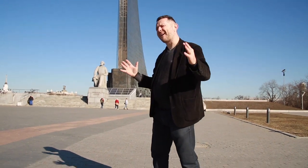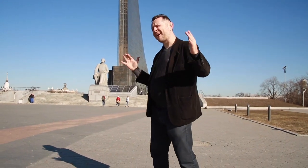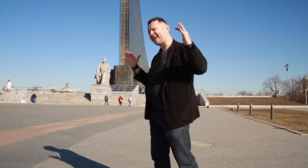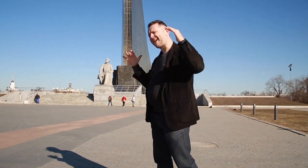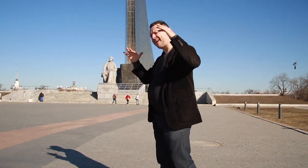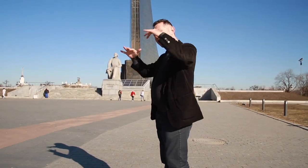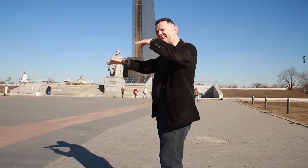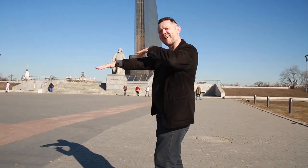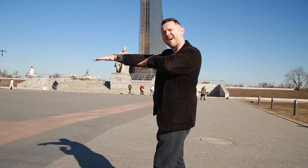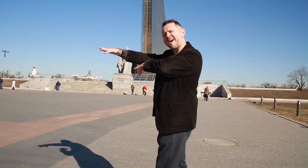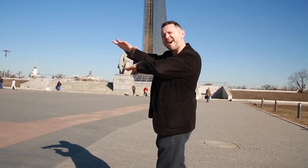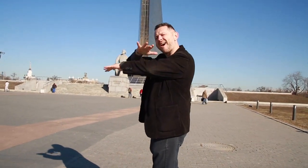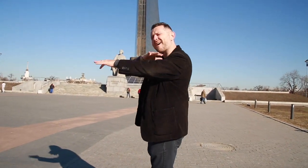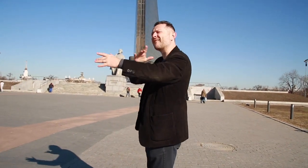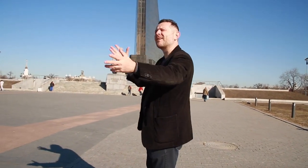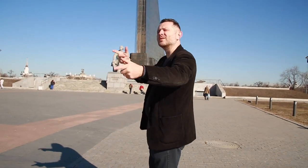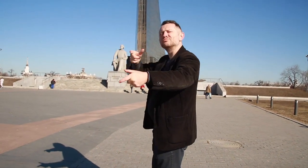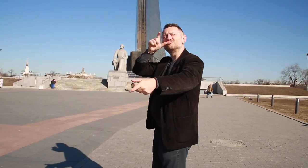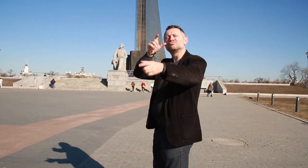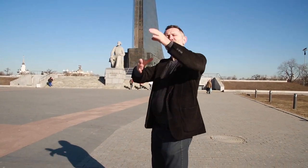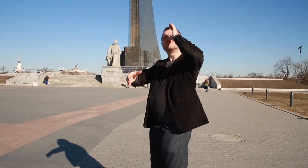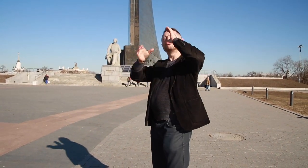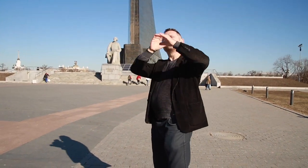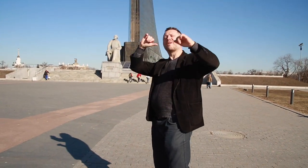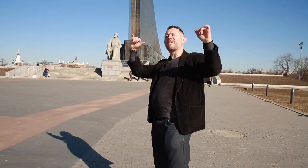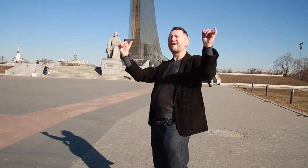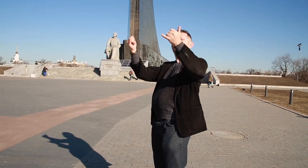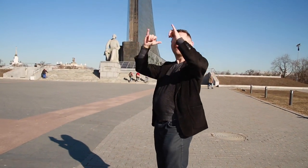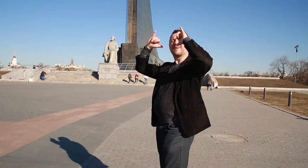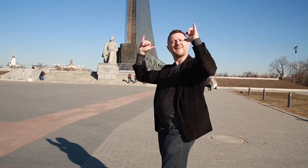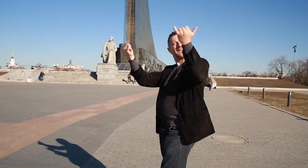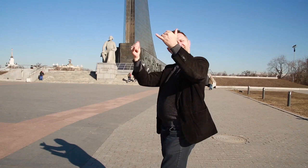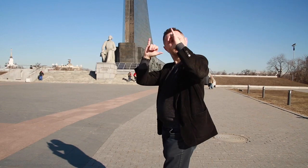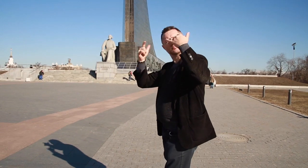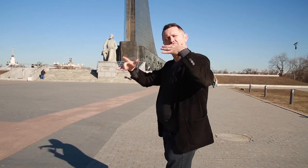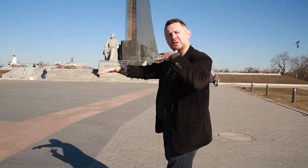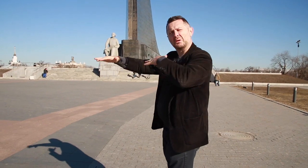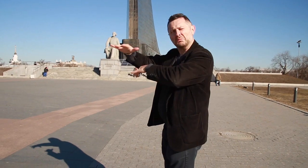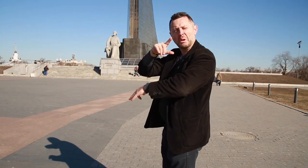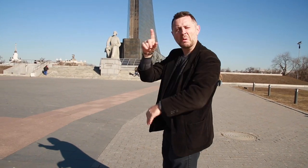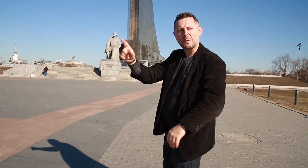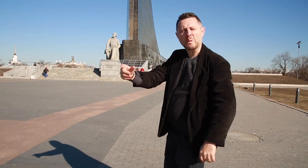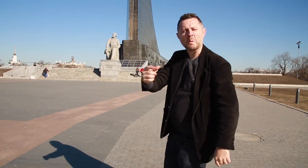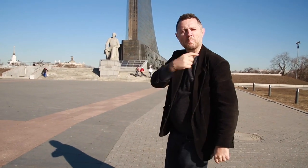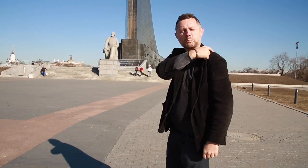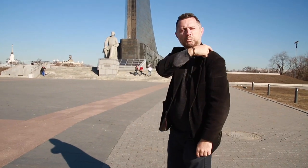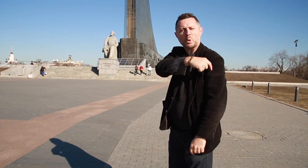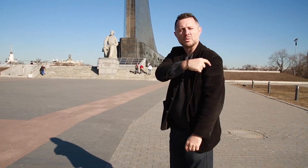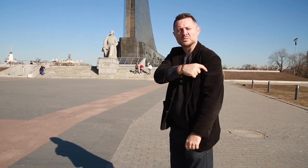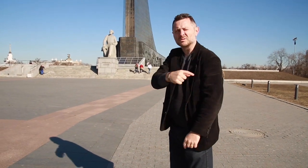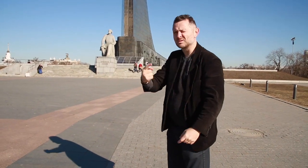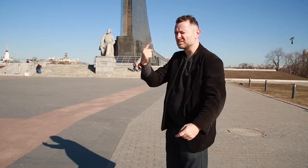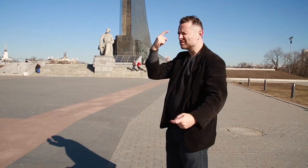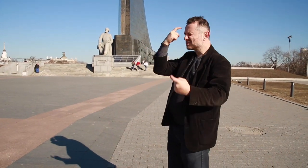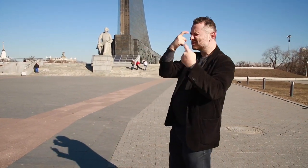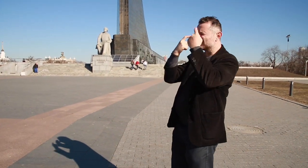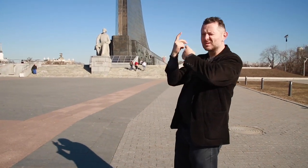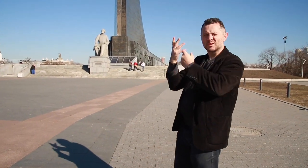The police would wonder why Deaf people routinely gathered at the Monument on a weekly basis. They asked the Deaf people why they were